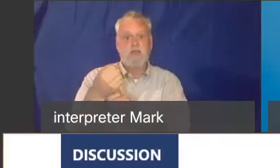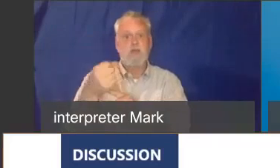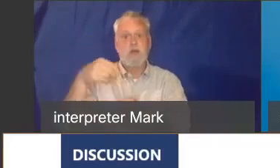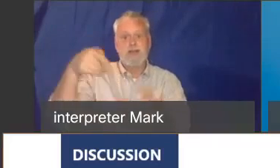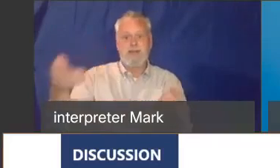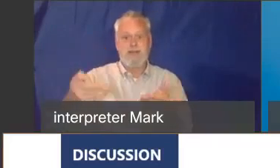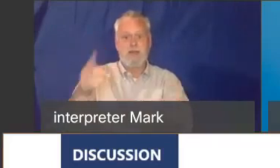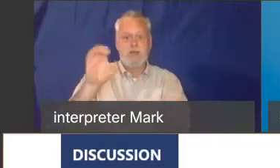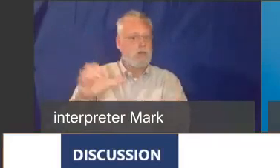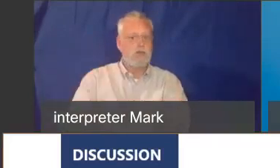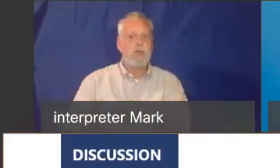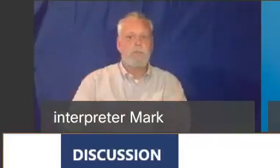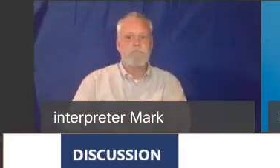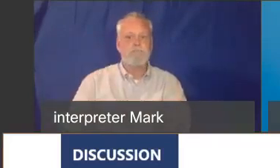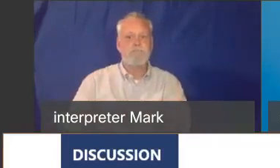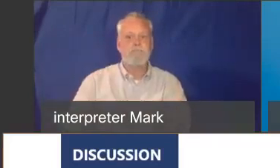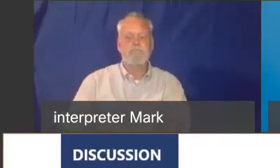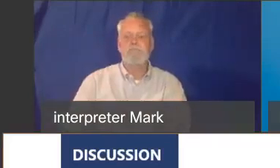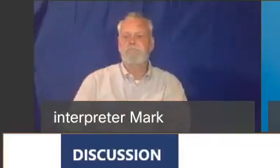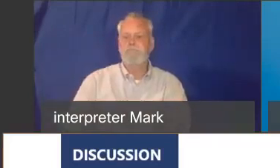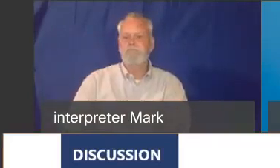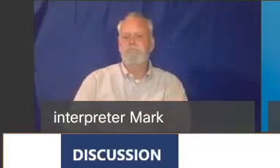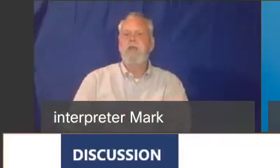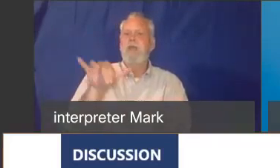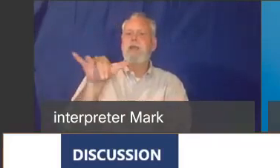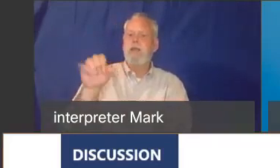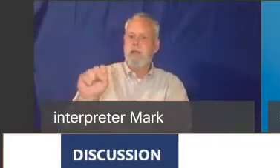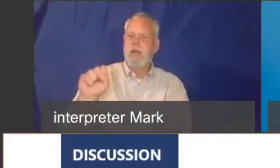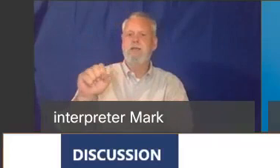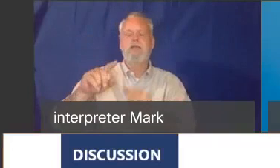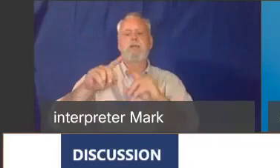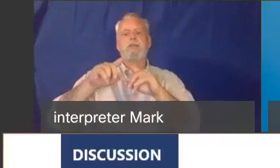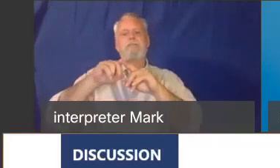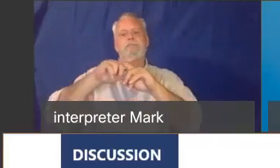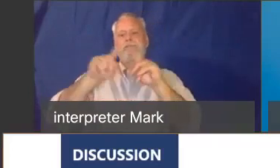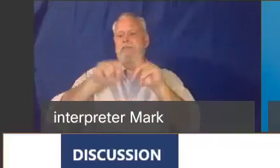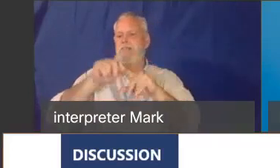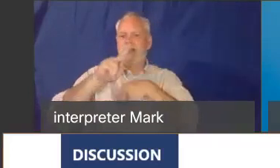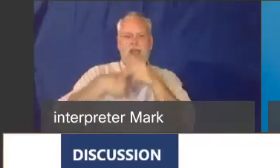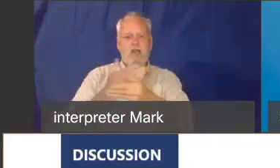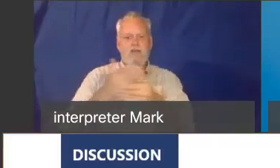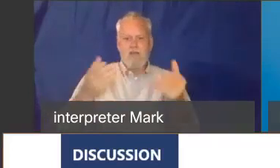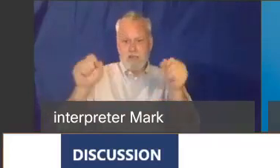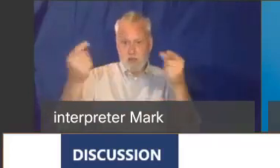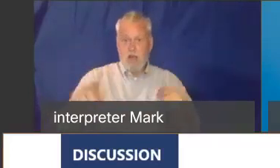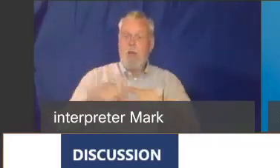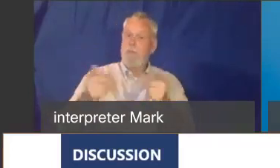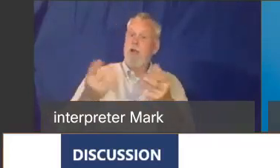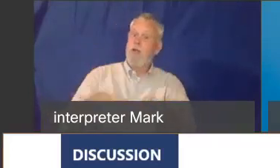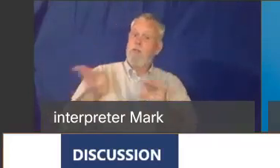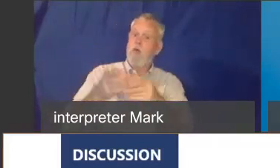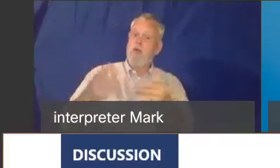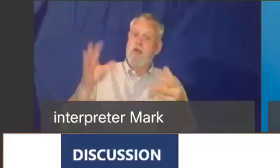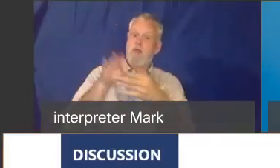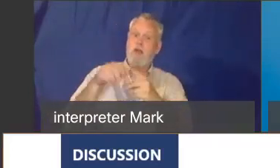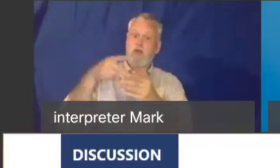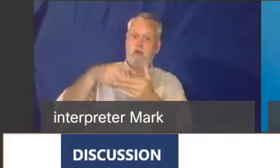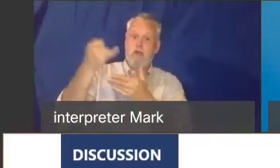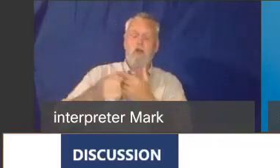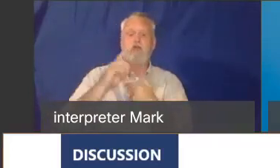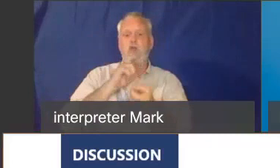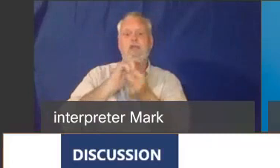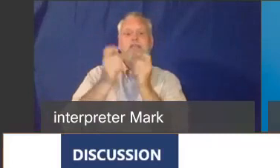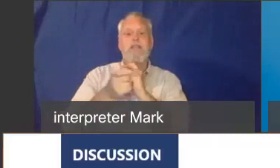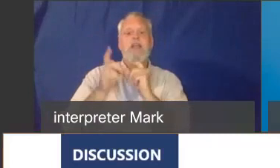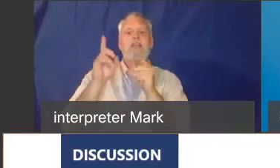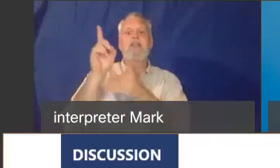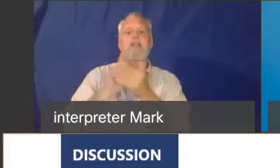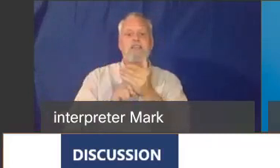Um, yes, there are all sorts of chaotic things that happen. I think 1 of the key features of this project is it's really changing the design speed of 15 street right now.